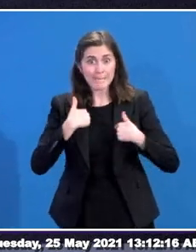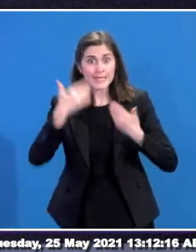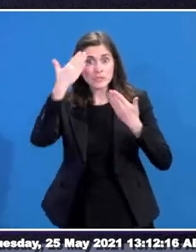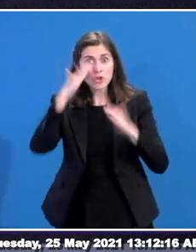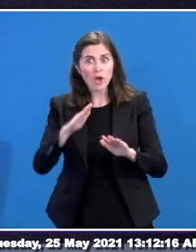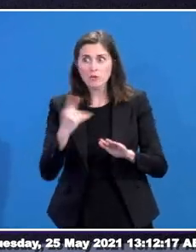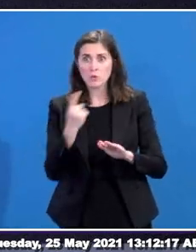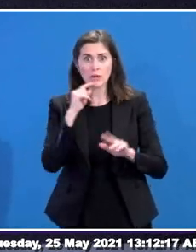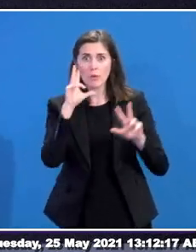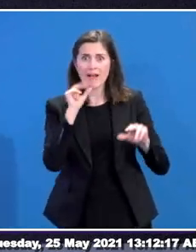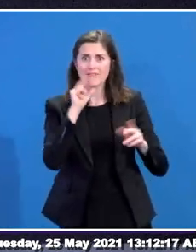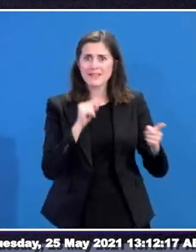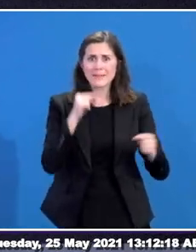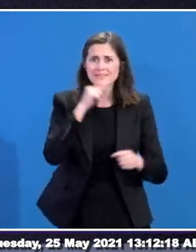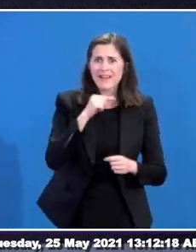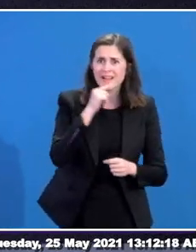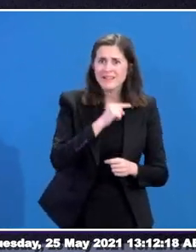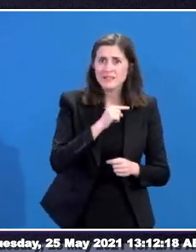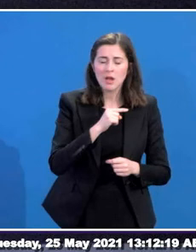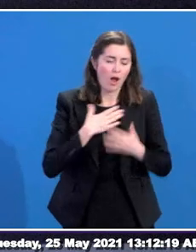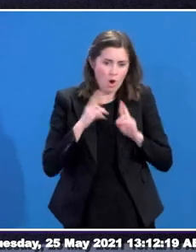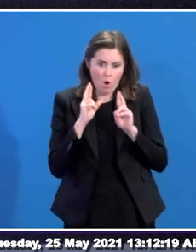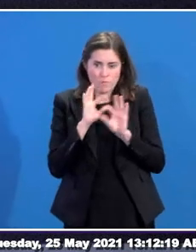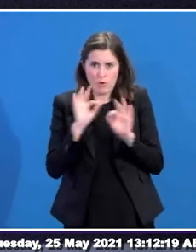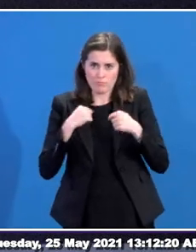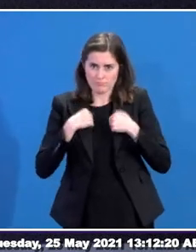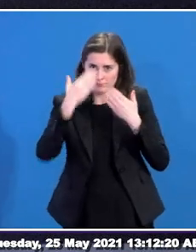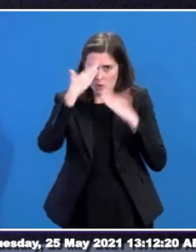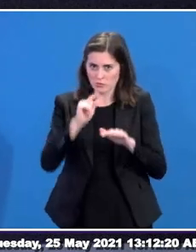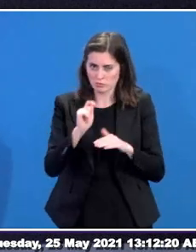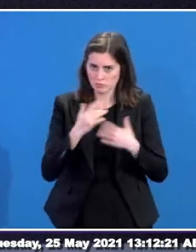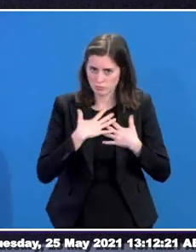I don't know if that will happen to me any time soon, but if I'm planning